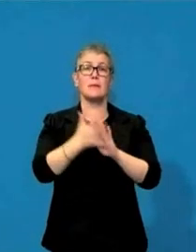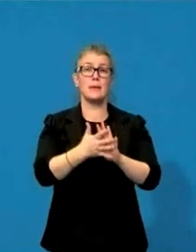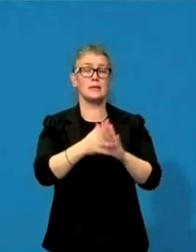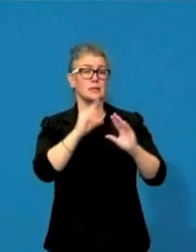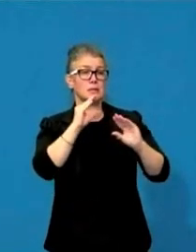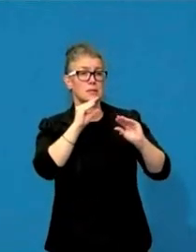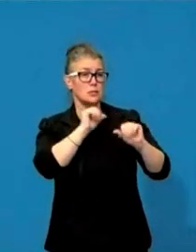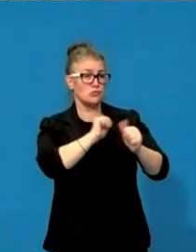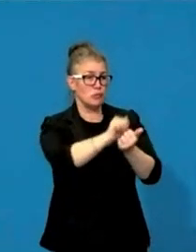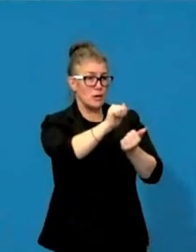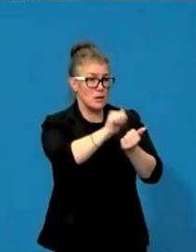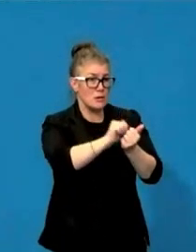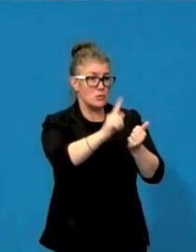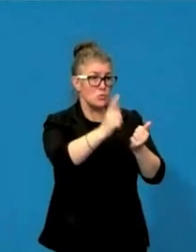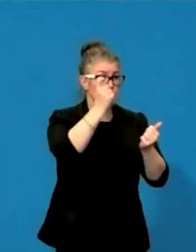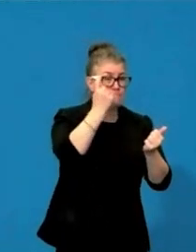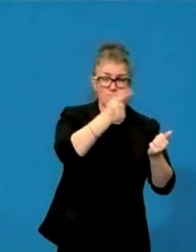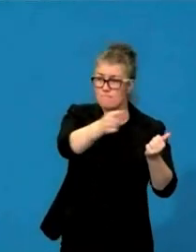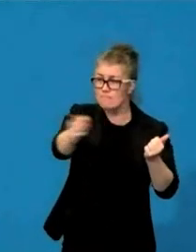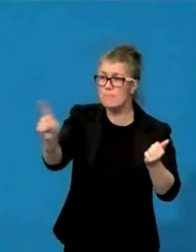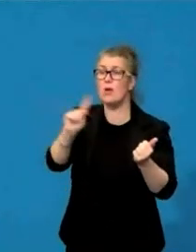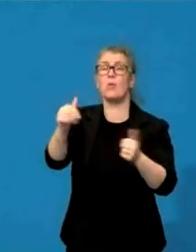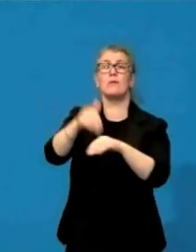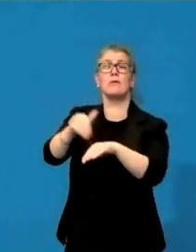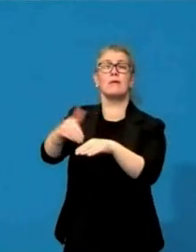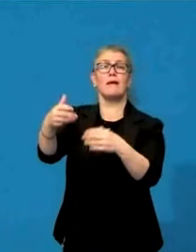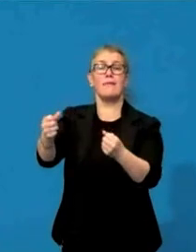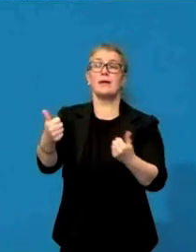have and has the patience and the knowledge and the understanding and the resources to be